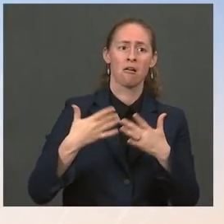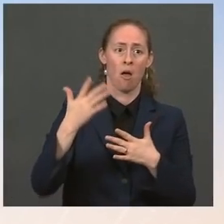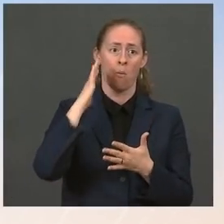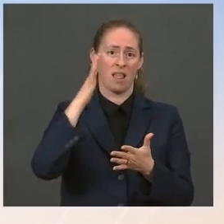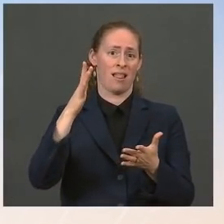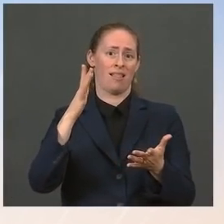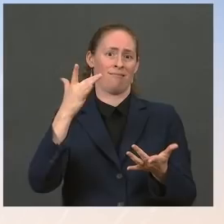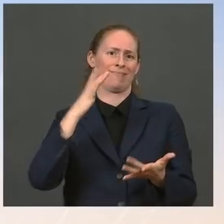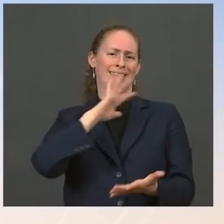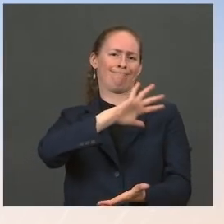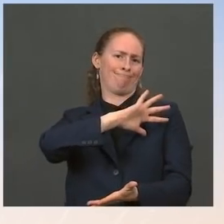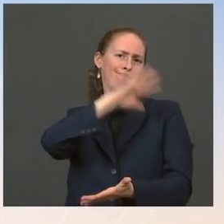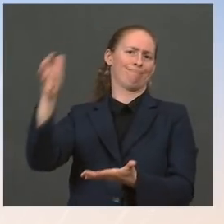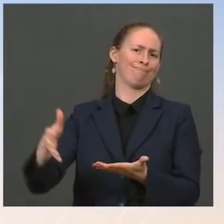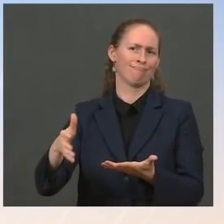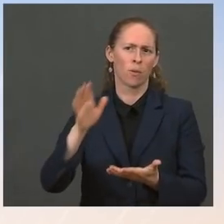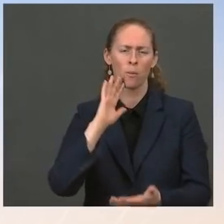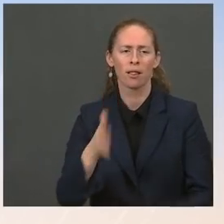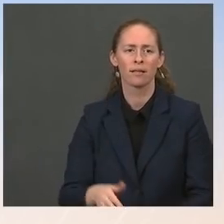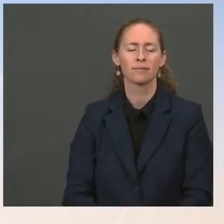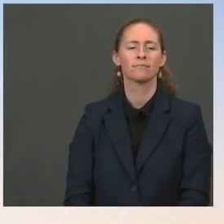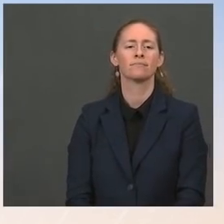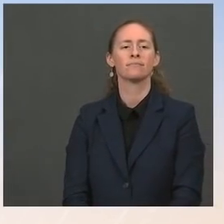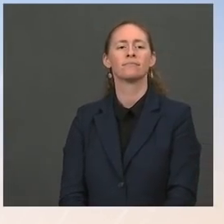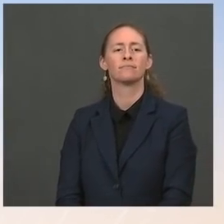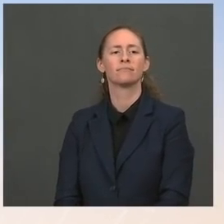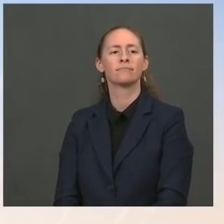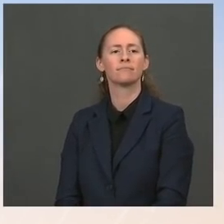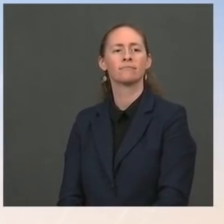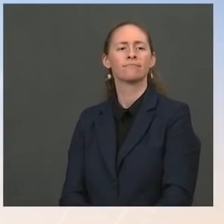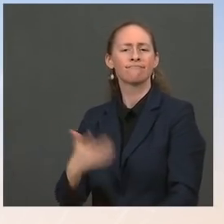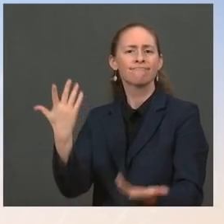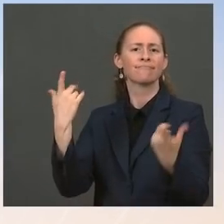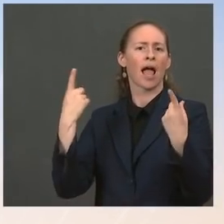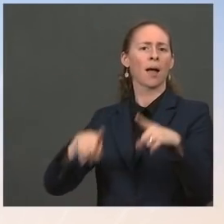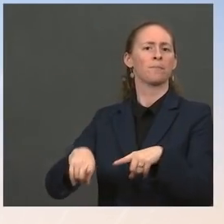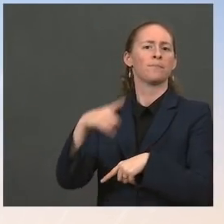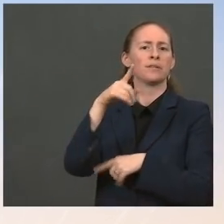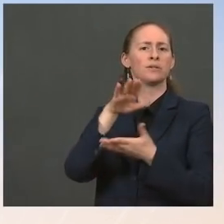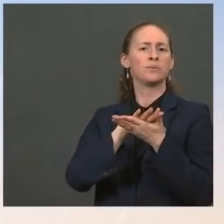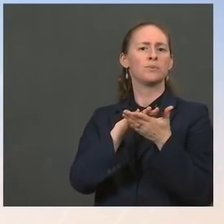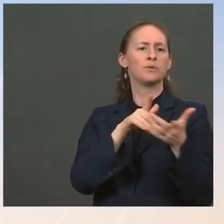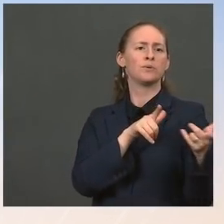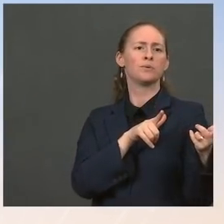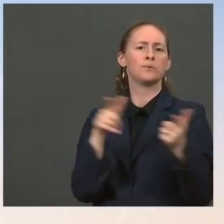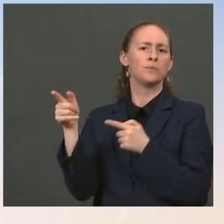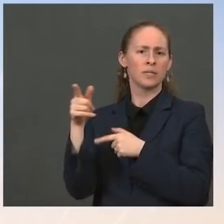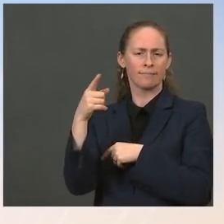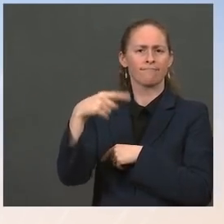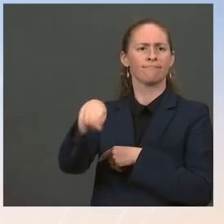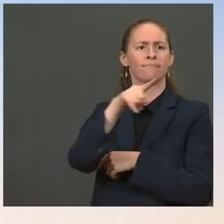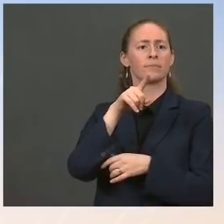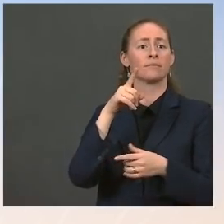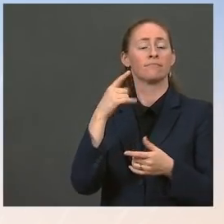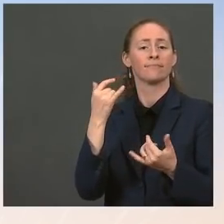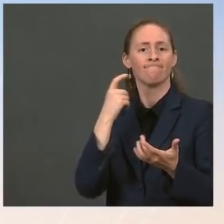The Press: There was a school shooting in Texas today. The school safety group Everytown says that this year has been the most dangerous back-to-school period